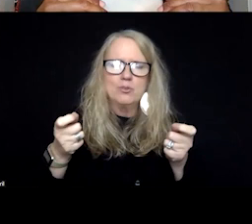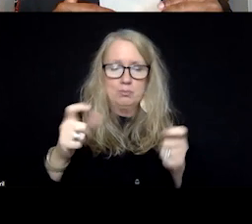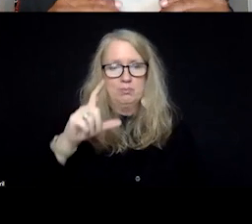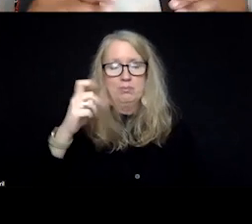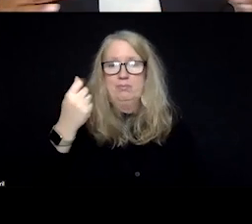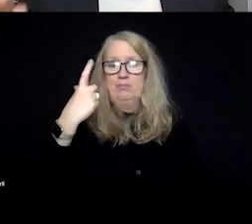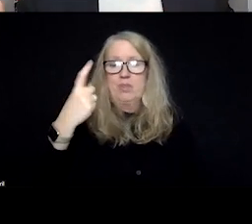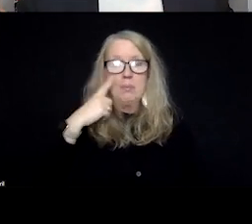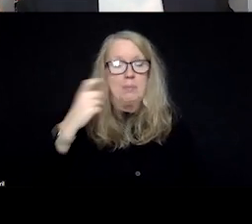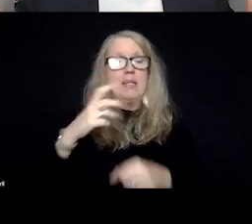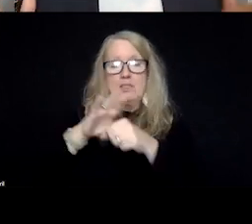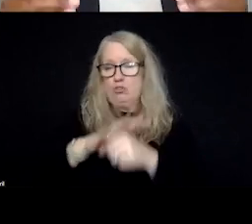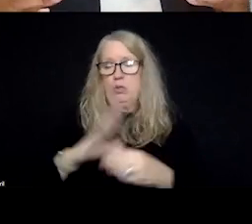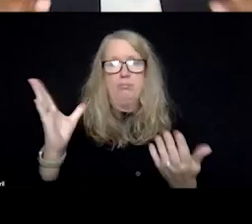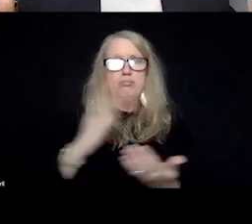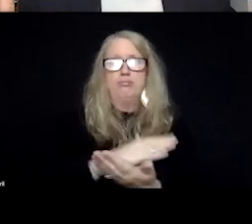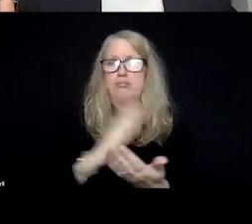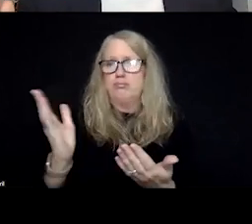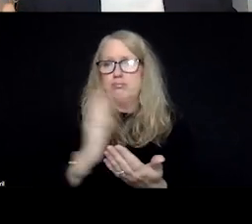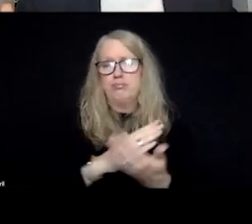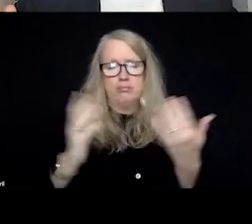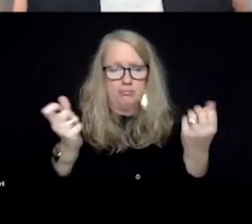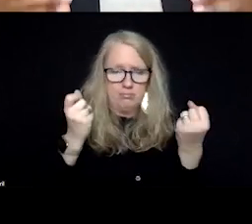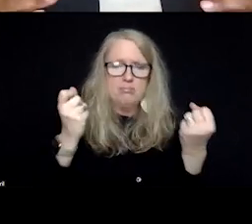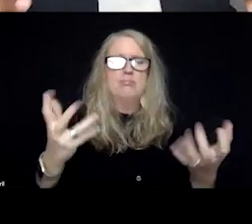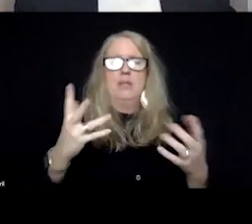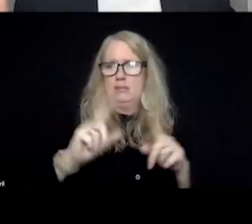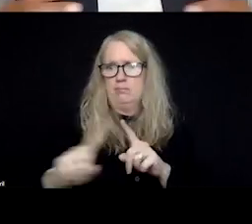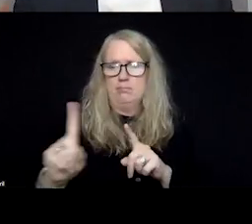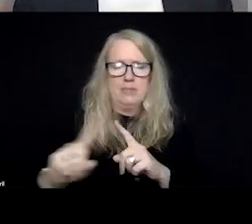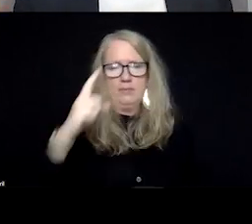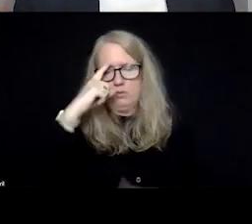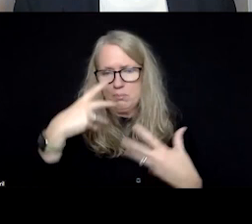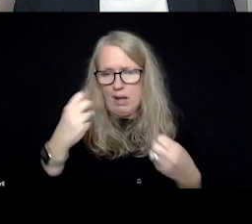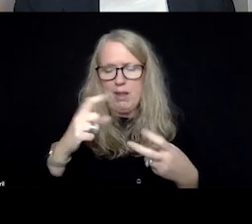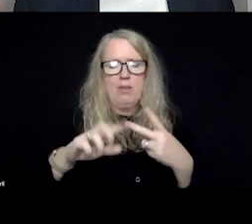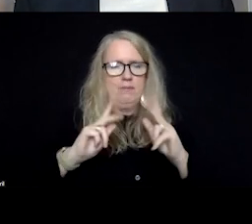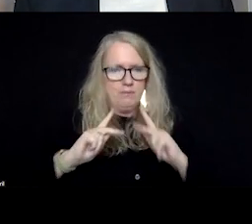TO A WHOLE SERIES OF MENTAL HEALTH AND PHYSICAL HEALTH CHALLENGES